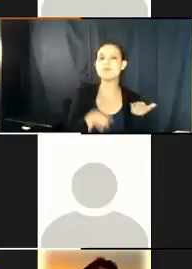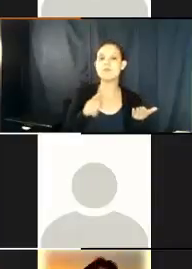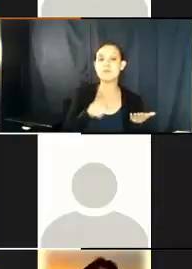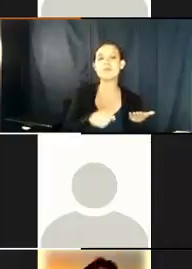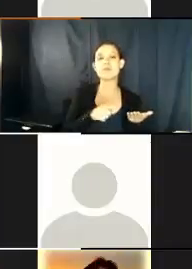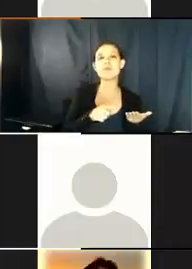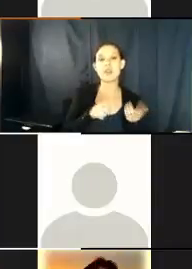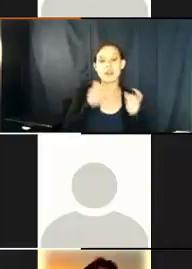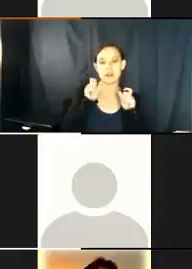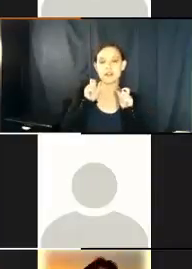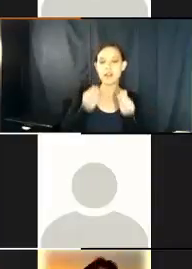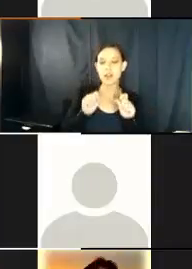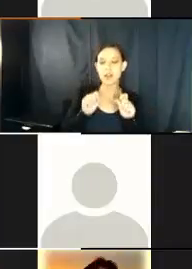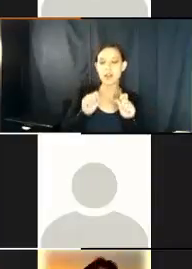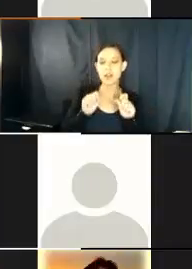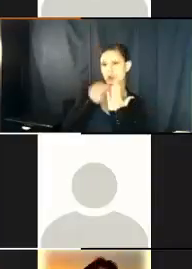their learning as well.